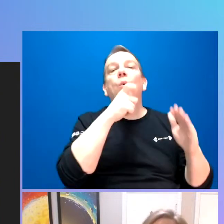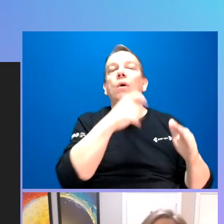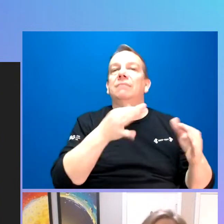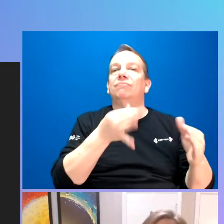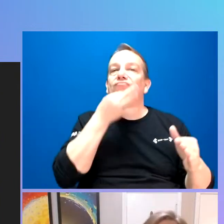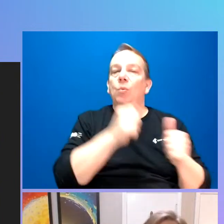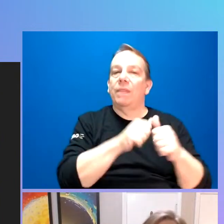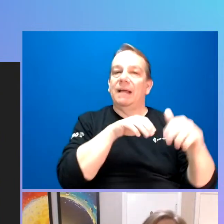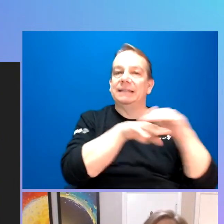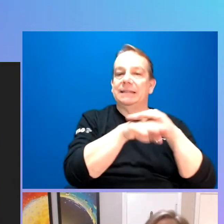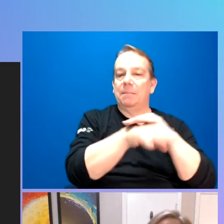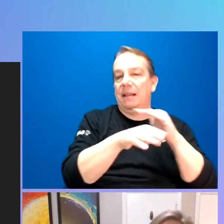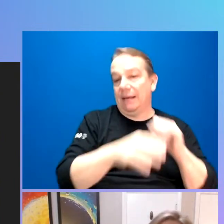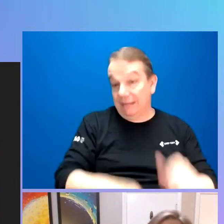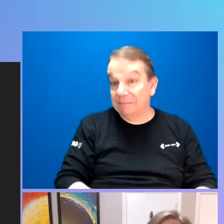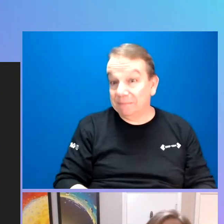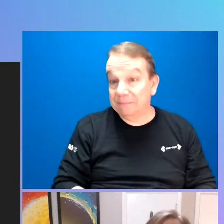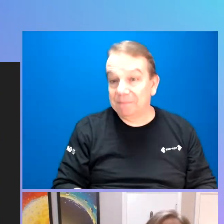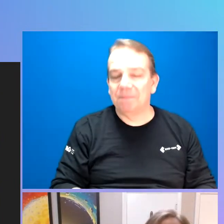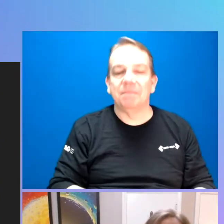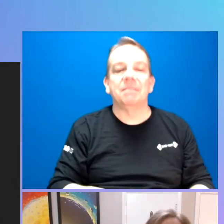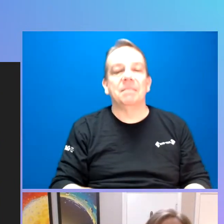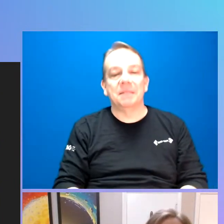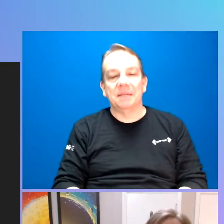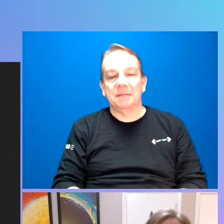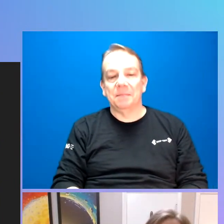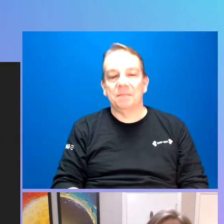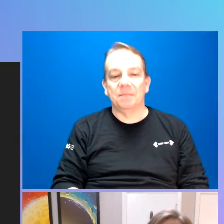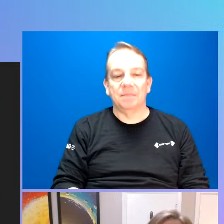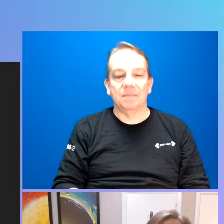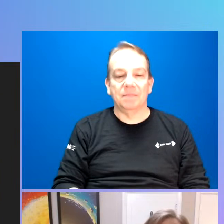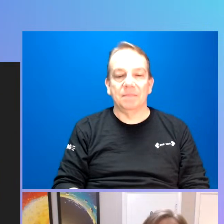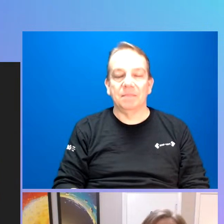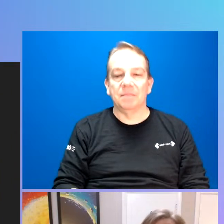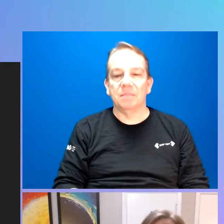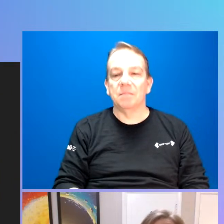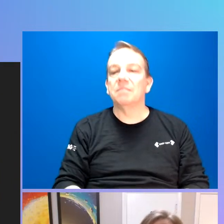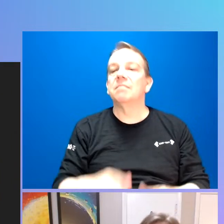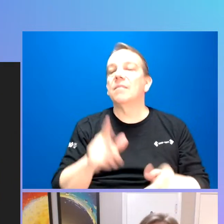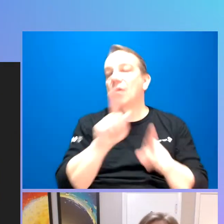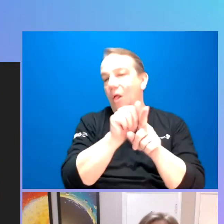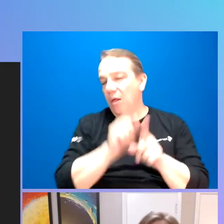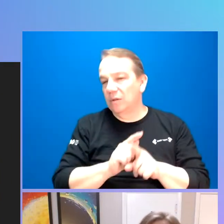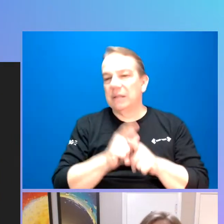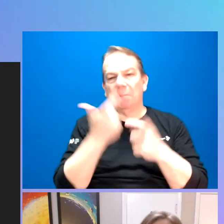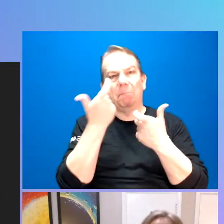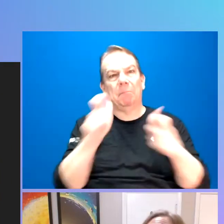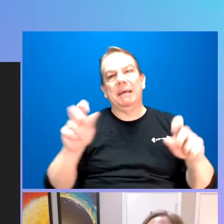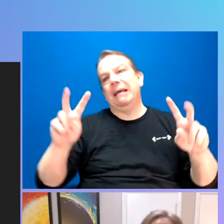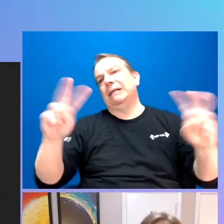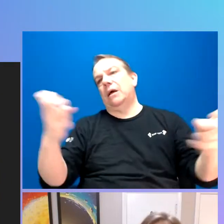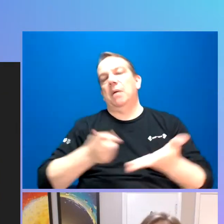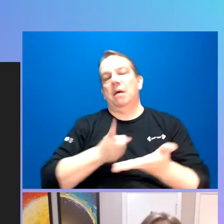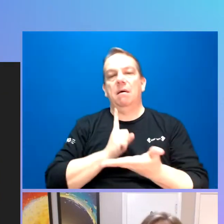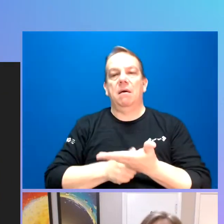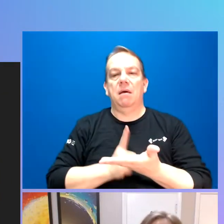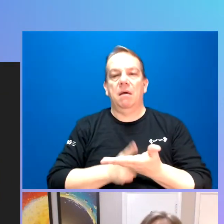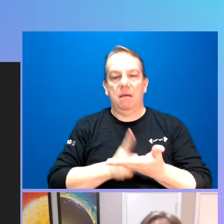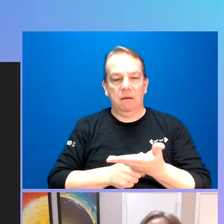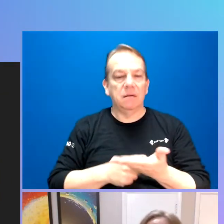organization that you can become friends with. And finally, it's